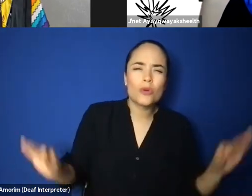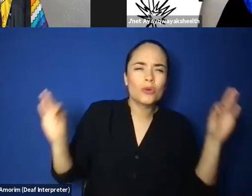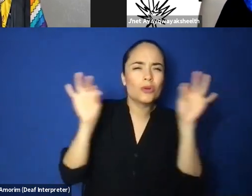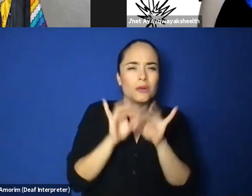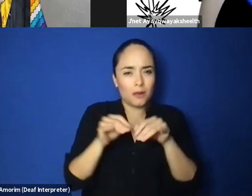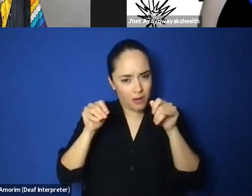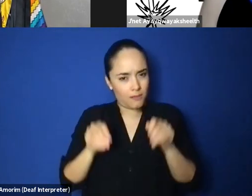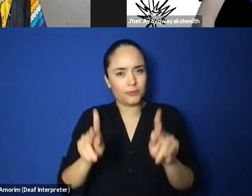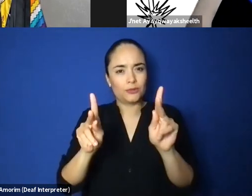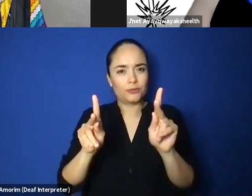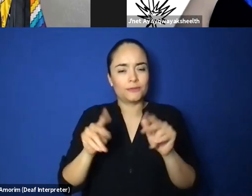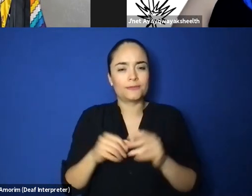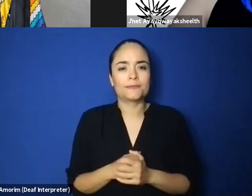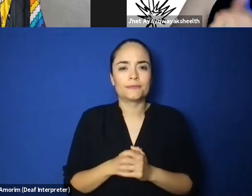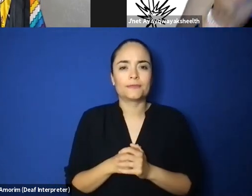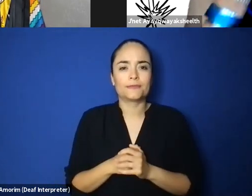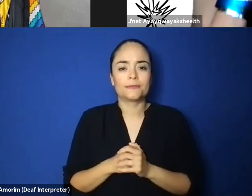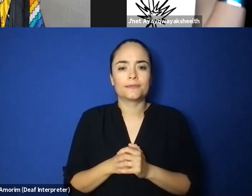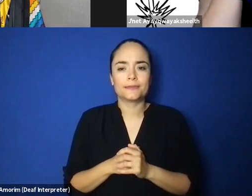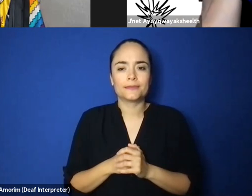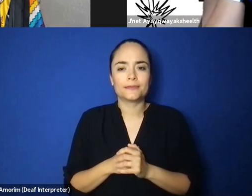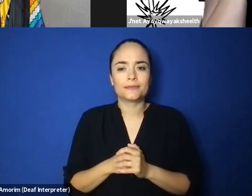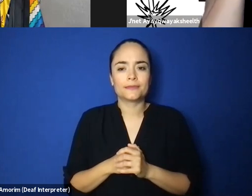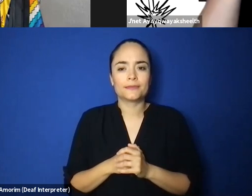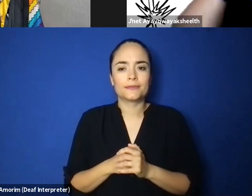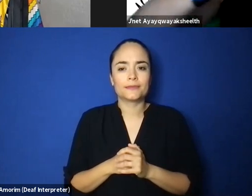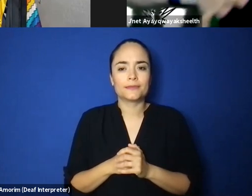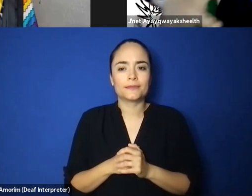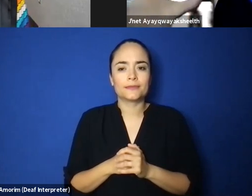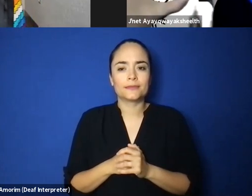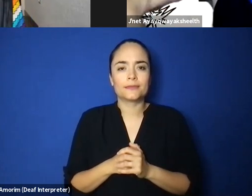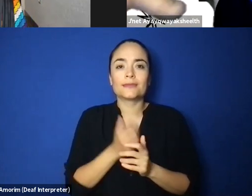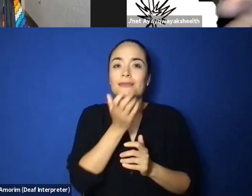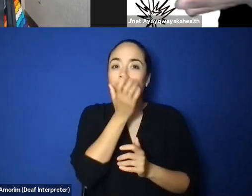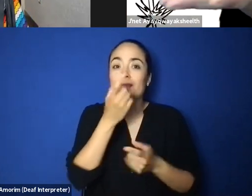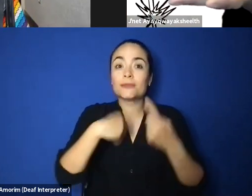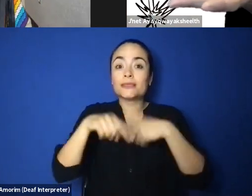Yeah. So we did sign of the day, which was new for me. Grass dancer.